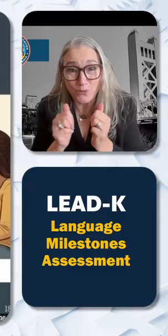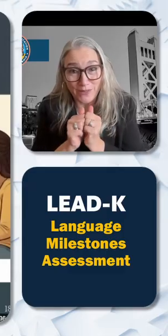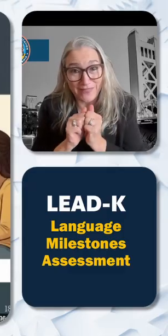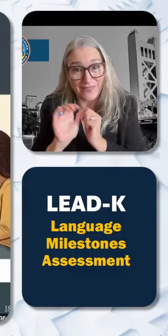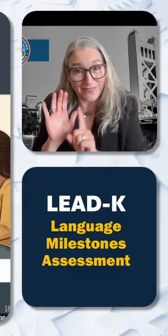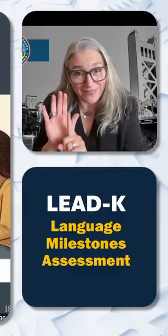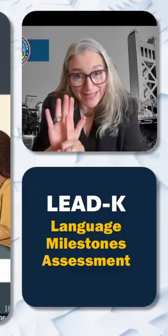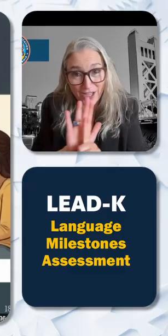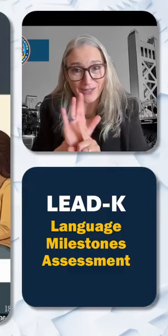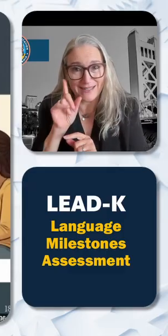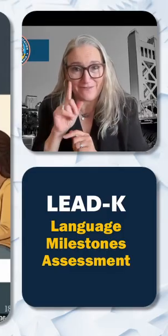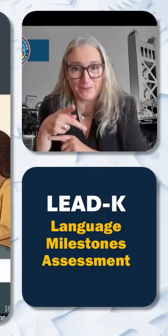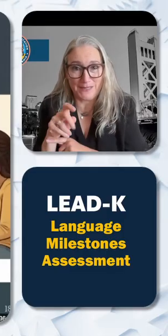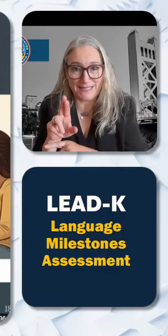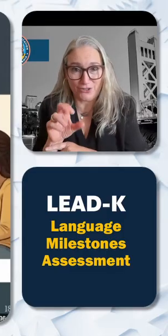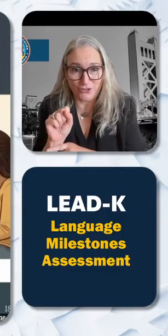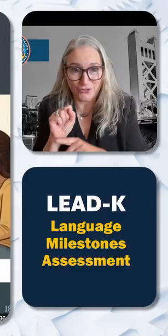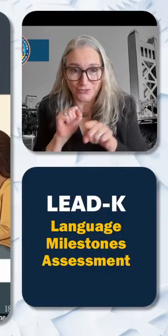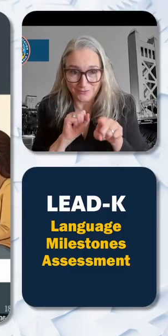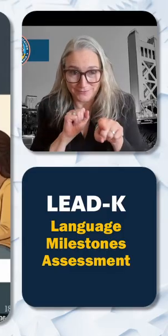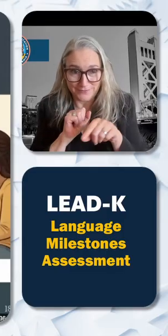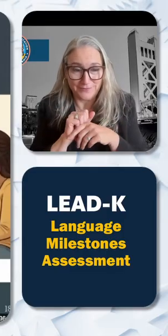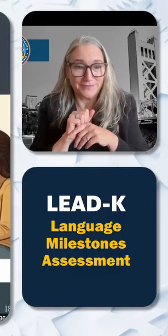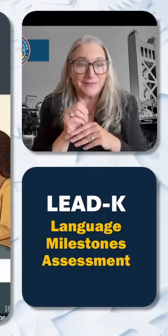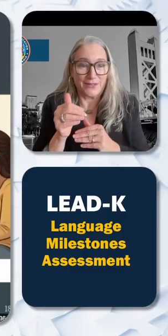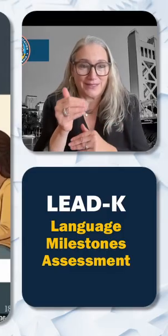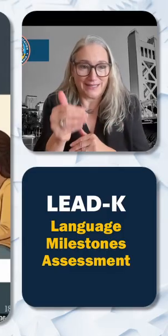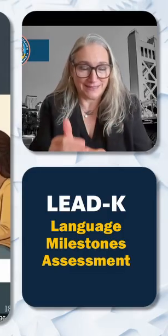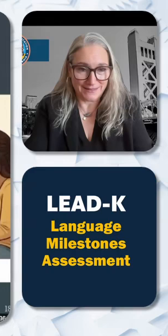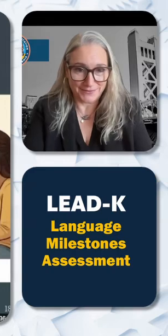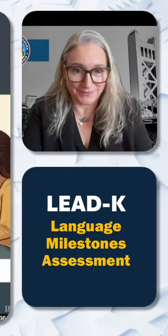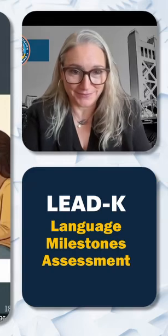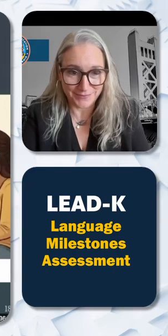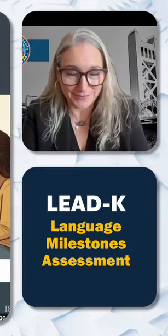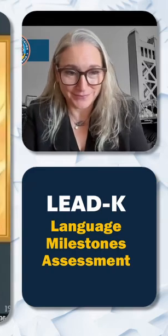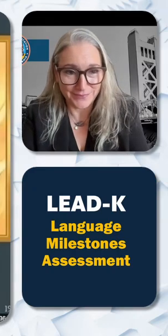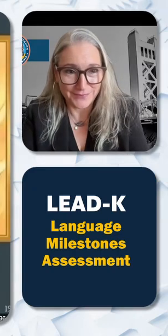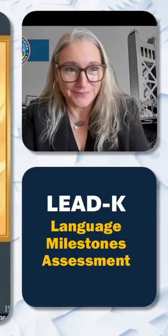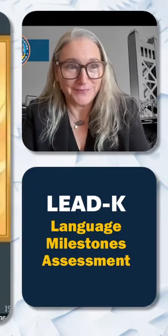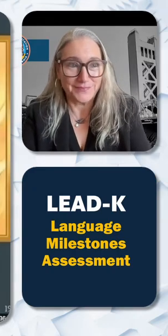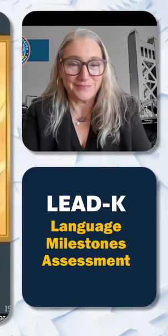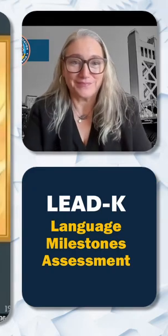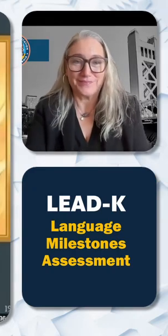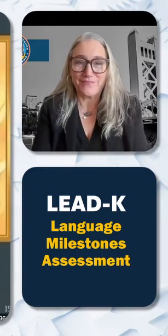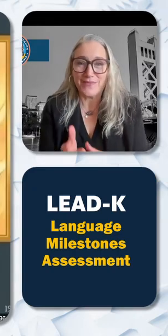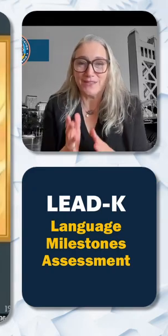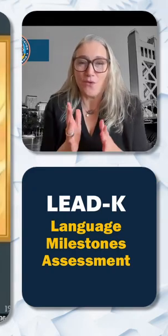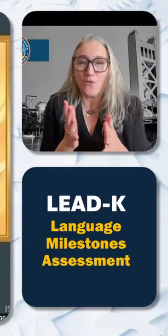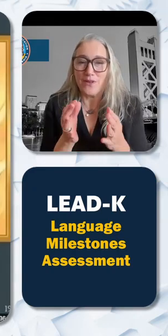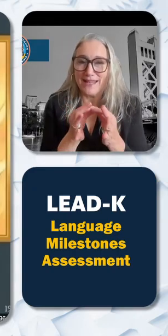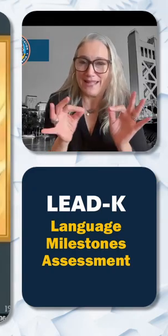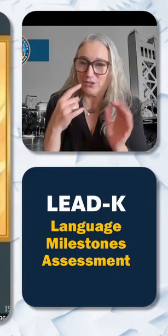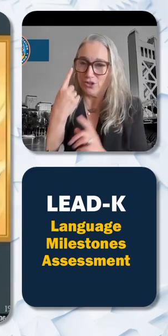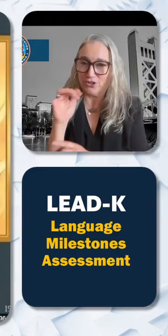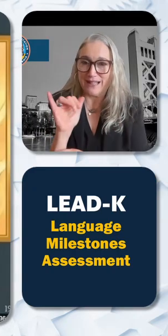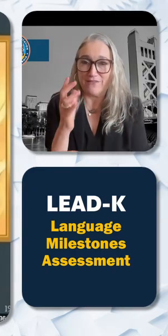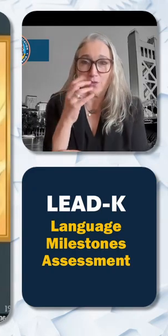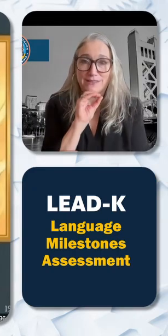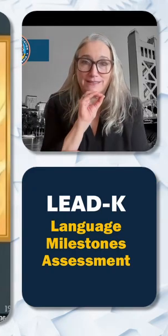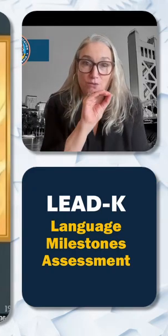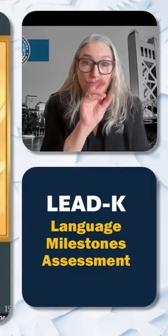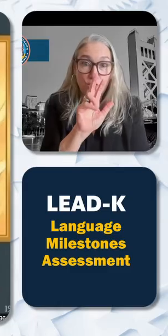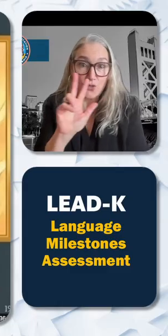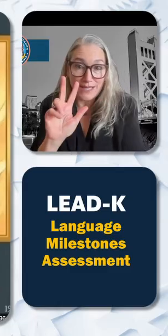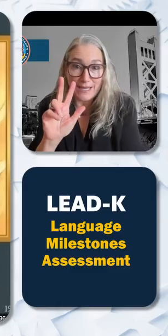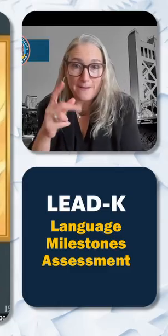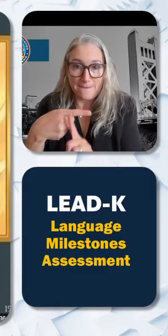Or the toddler program. Or the playgroup with their deaf peers.